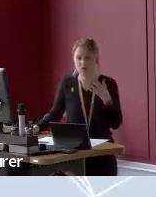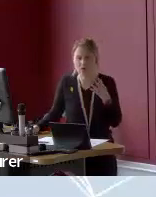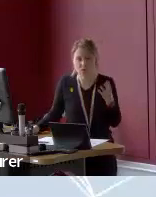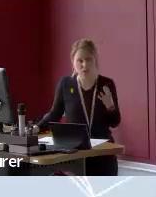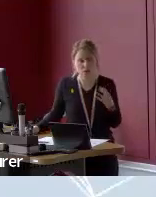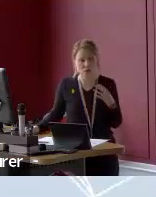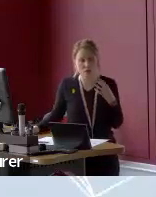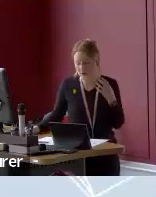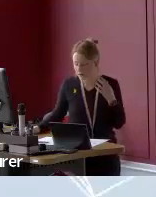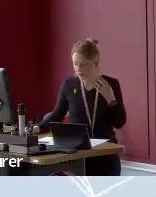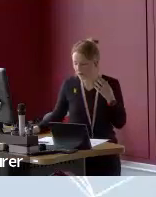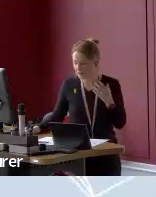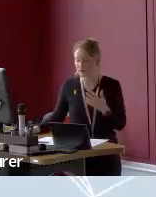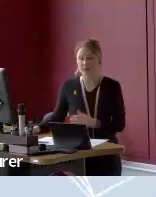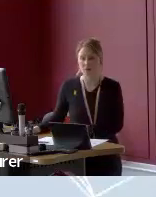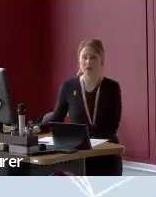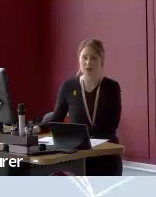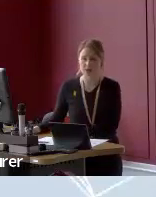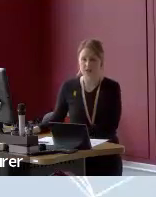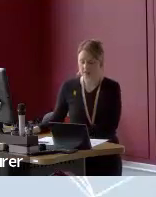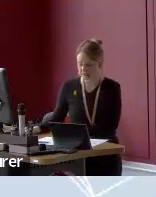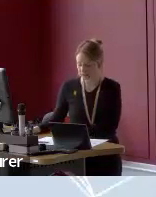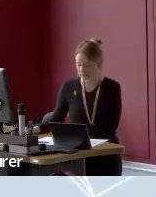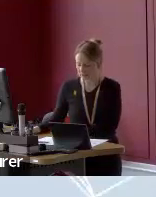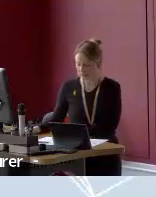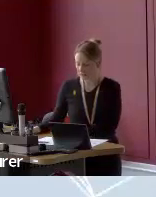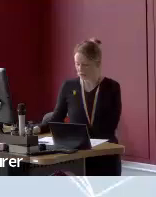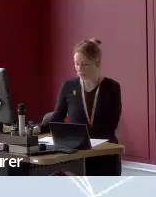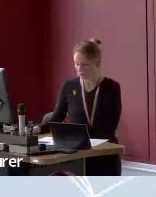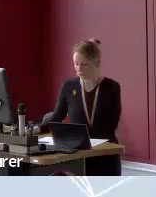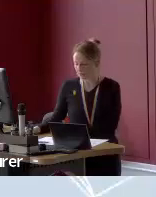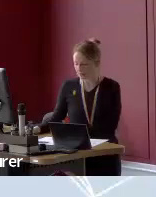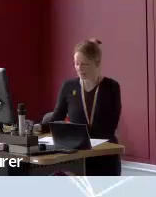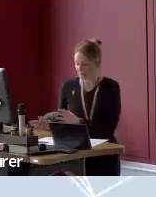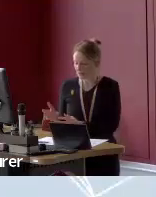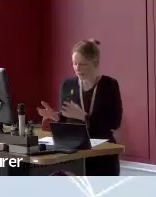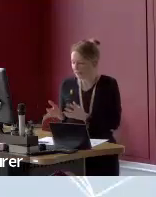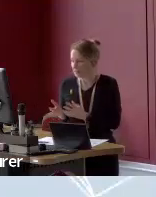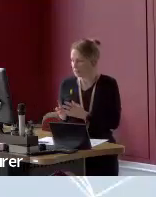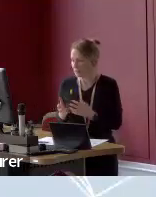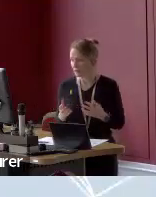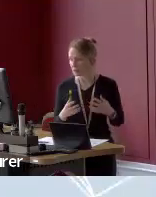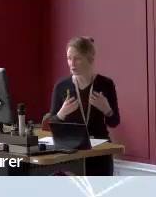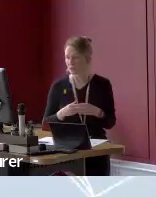are often overlooked or under acknowledged in society. So lived experiences can help to